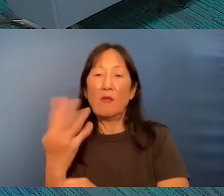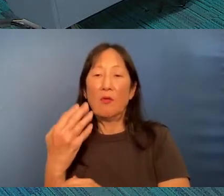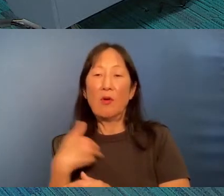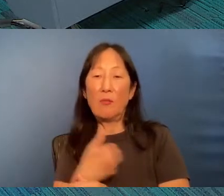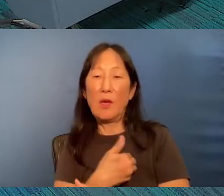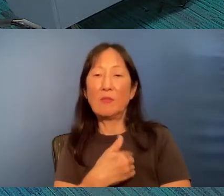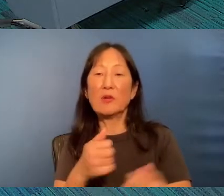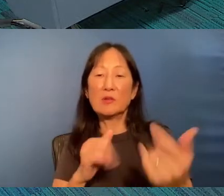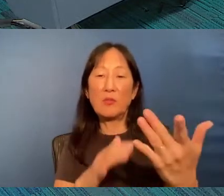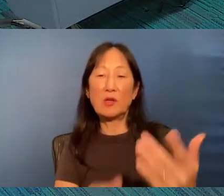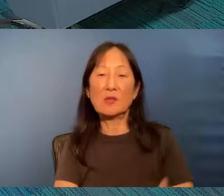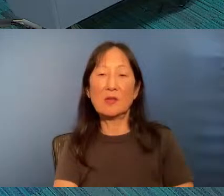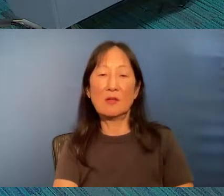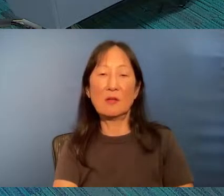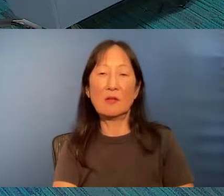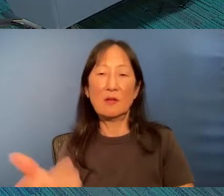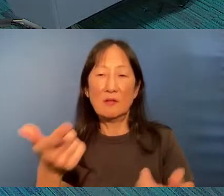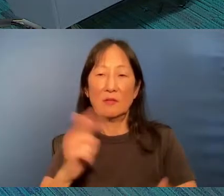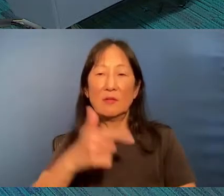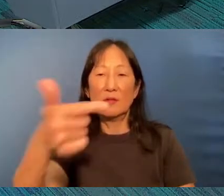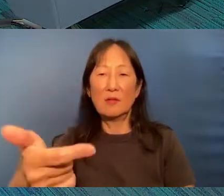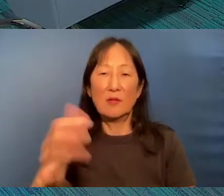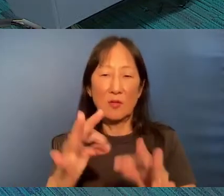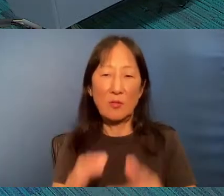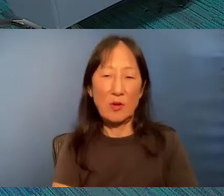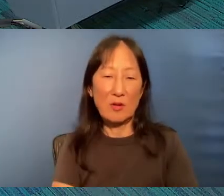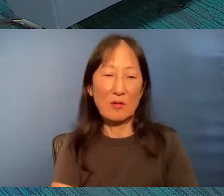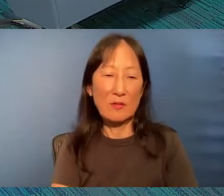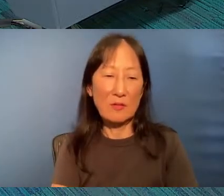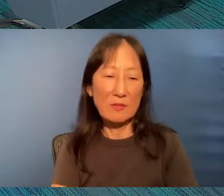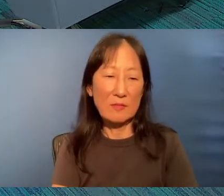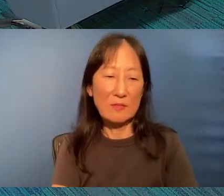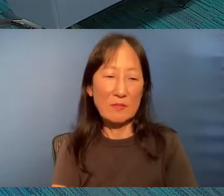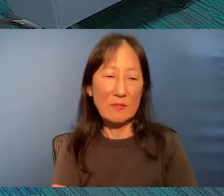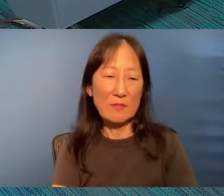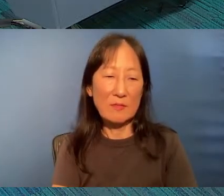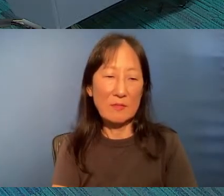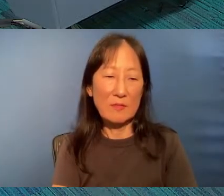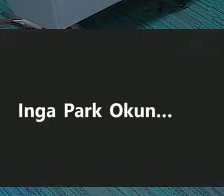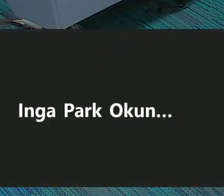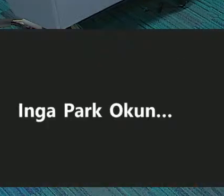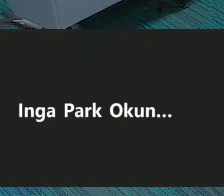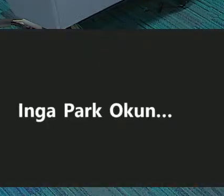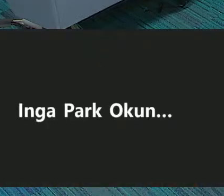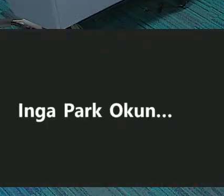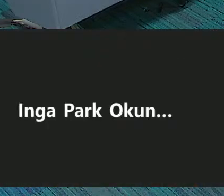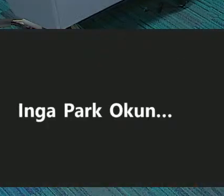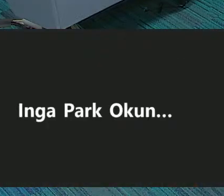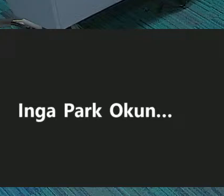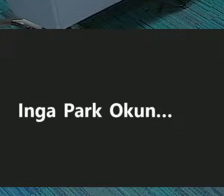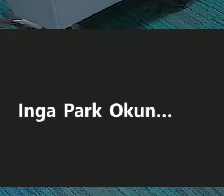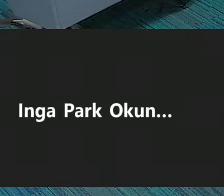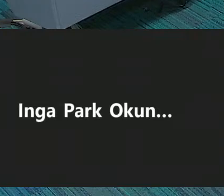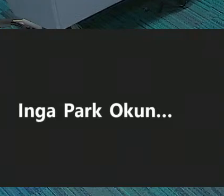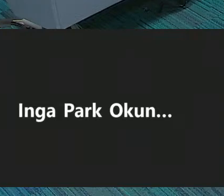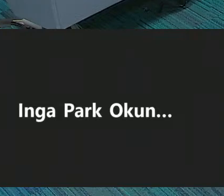Noting the excused for Senator Noy. Are there any with reservations? Any no votes?